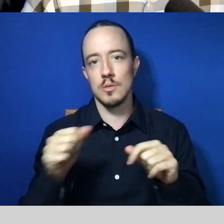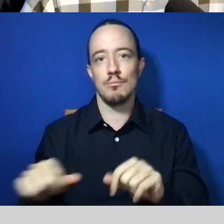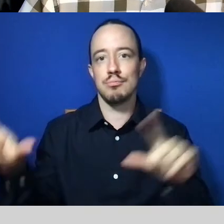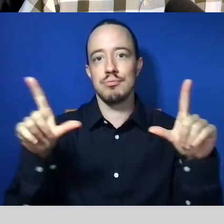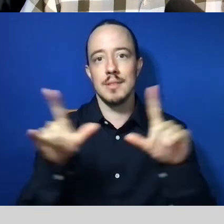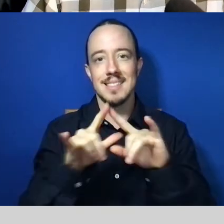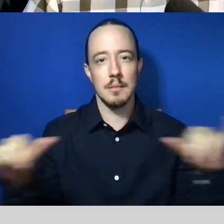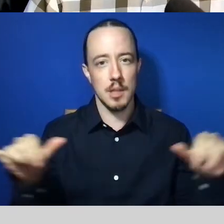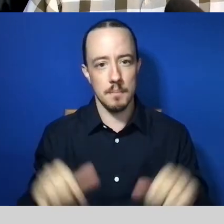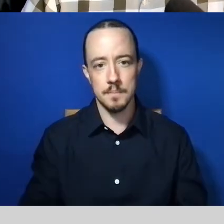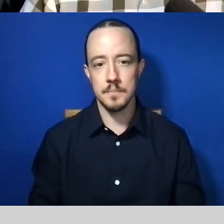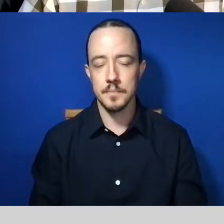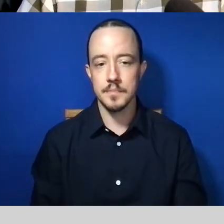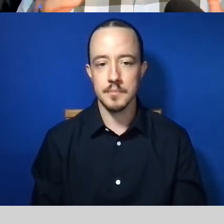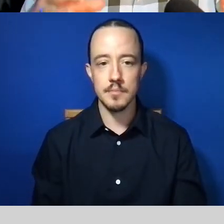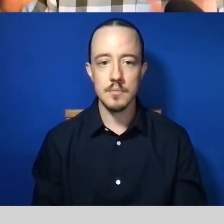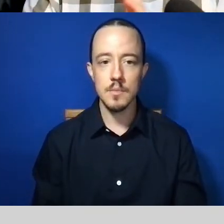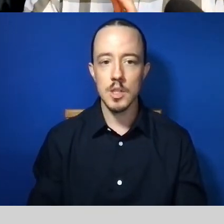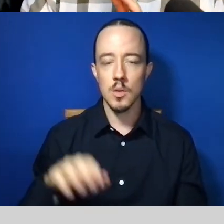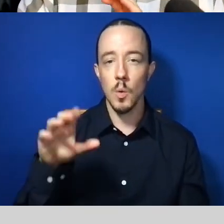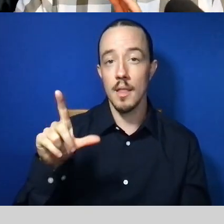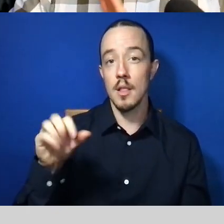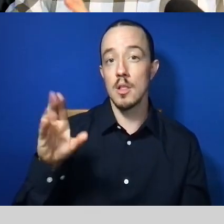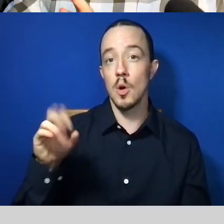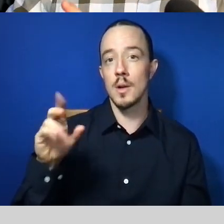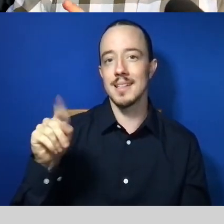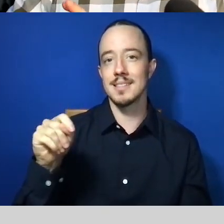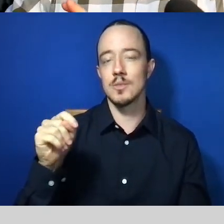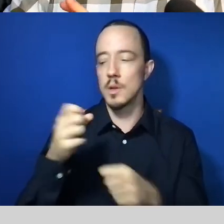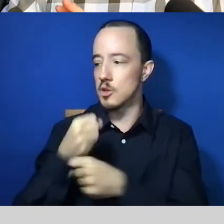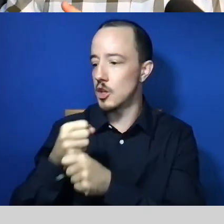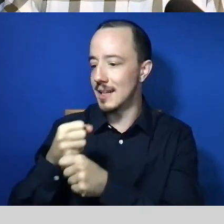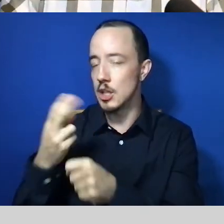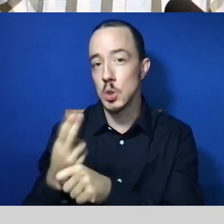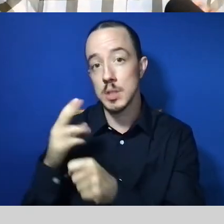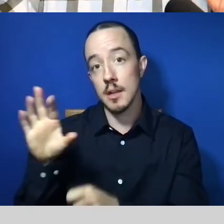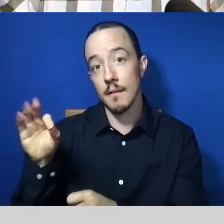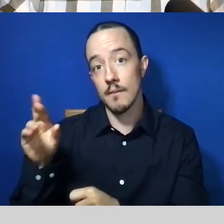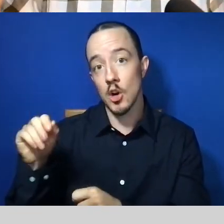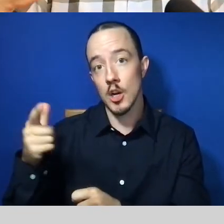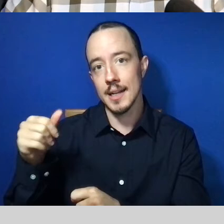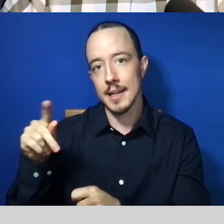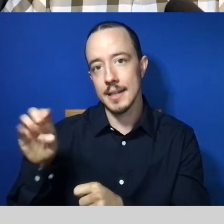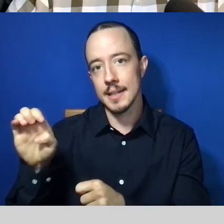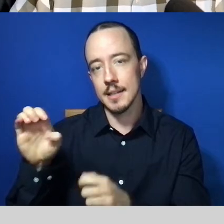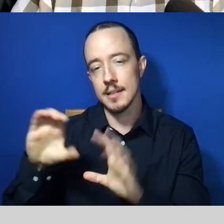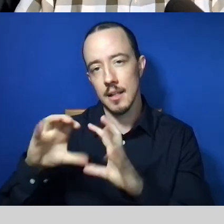using actually Fargate. We ran the Locust test from another Fargate cluster. So we had plenty of compute and we could actually